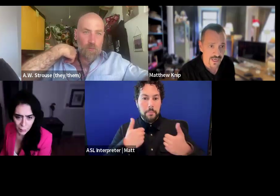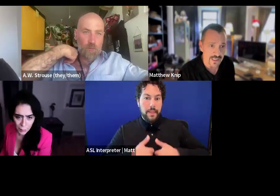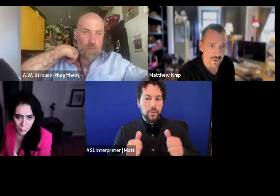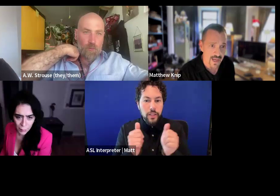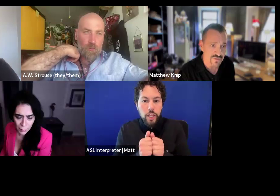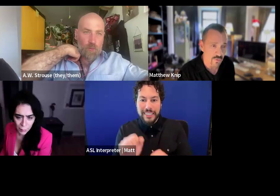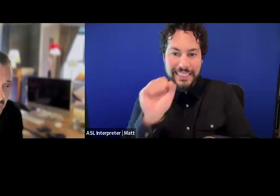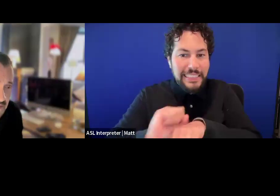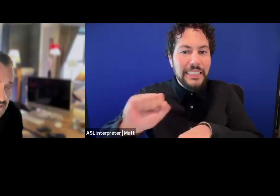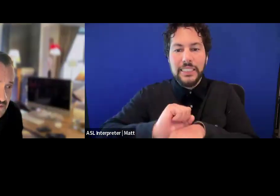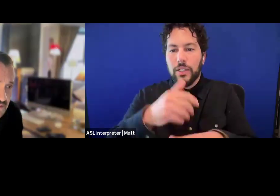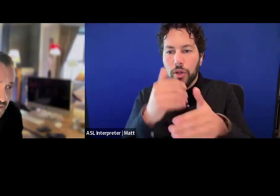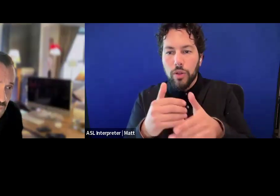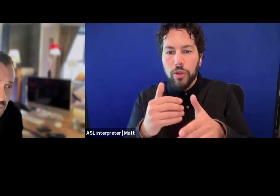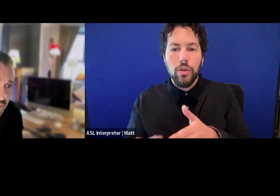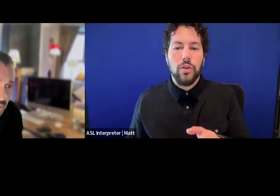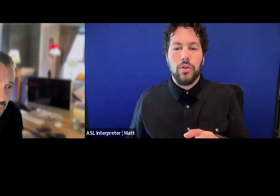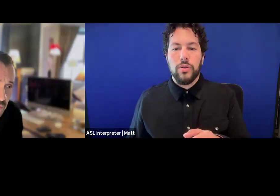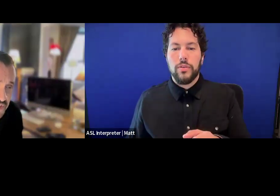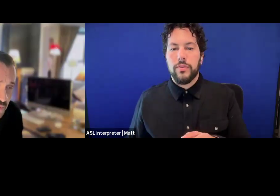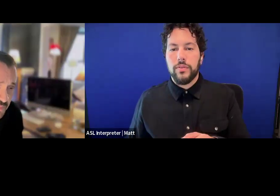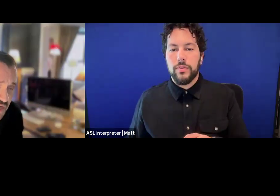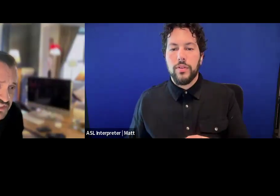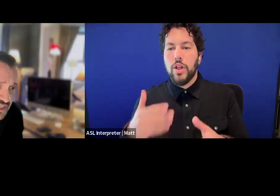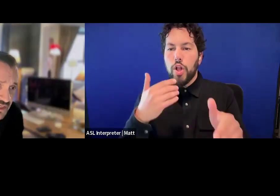Tightly packed forecastles, and moved through worlds in which privacy,